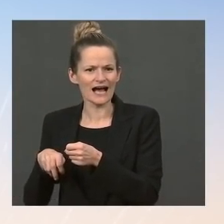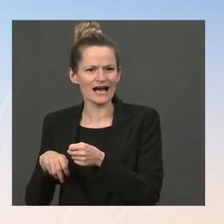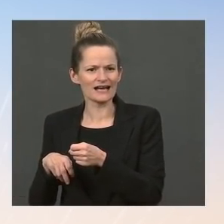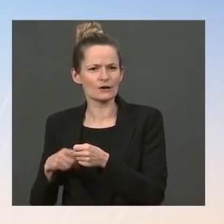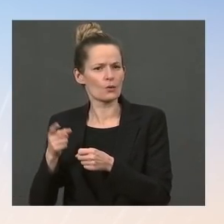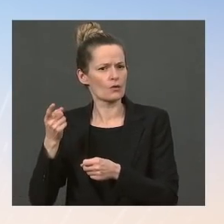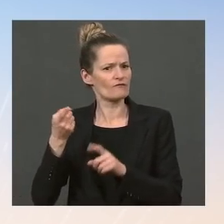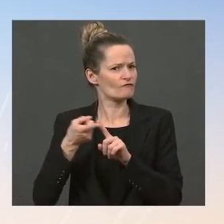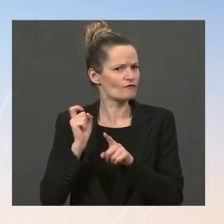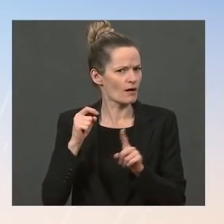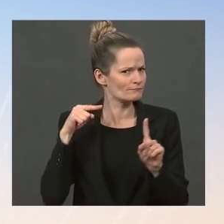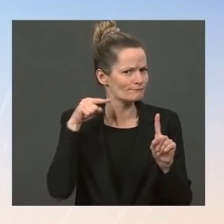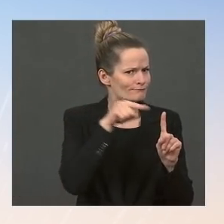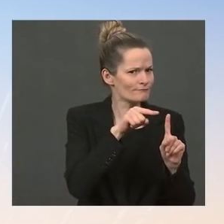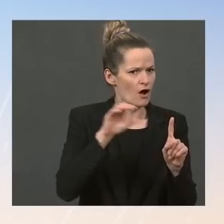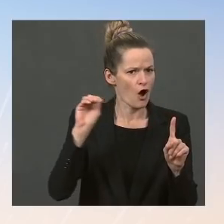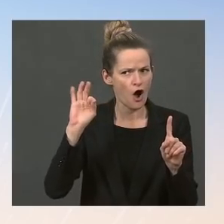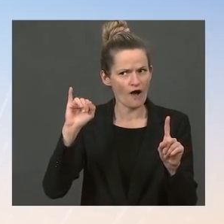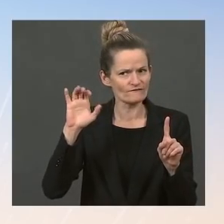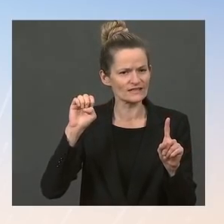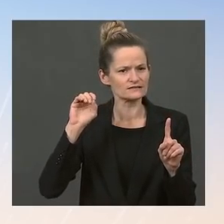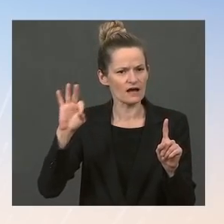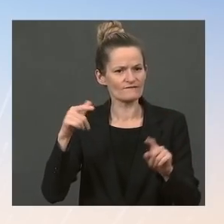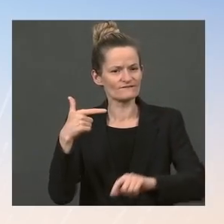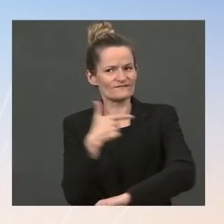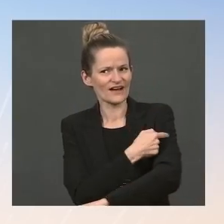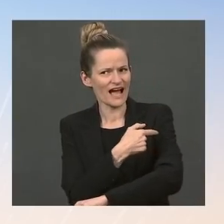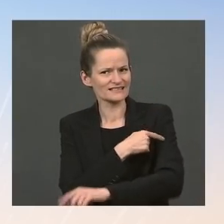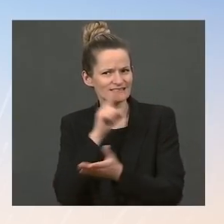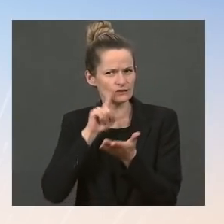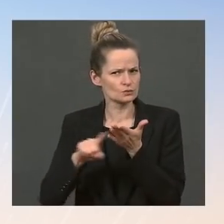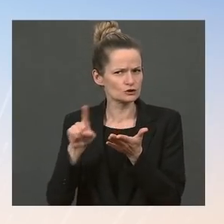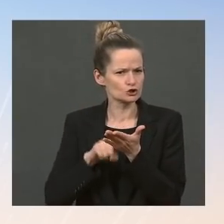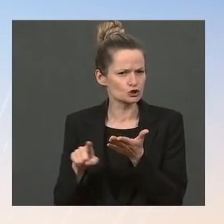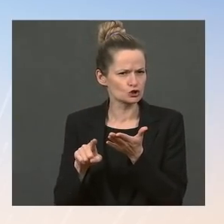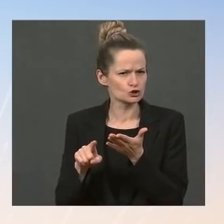and Dr. Philip Krause, Deputy Director of the Office -- concerned about the vaccine.